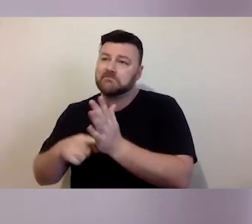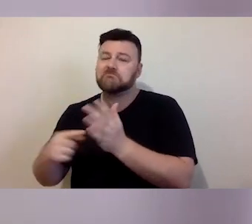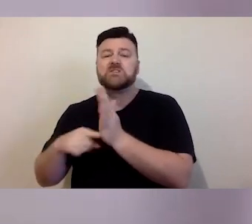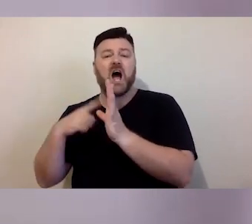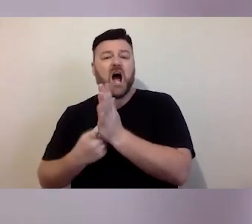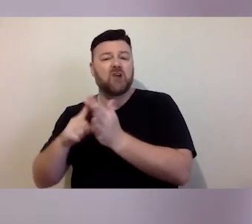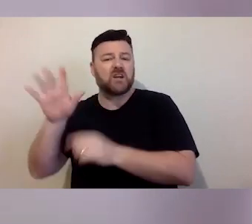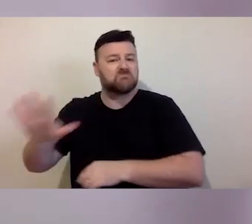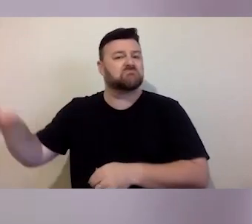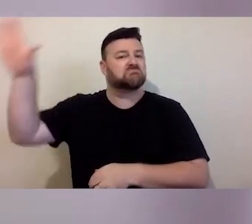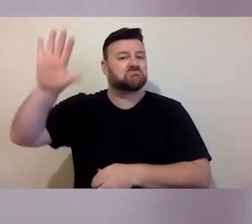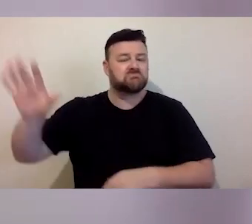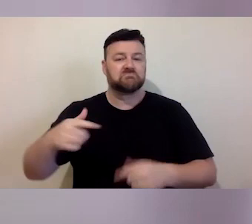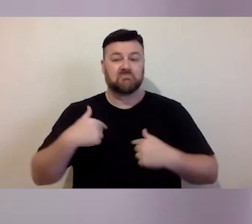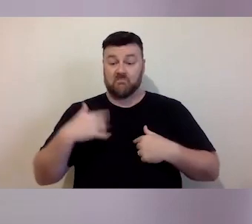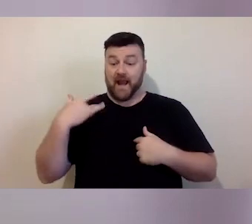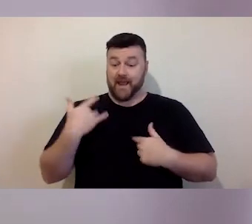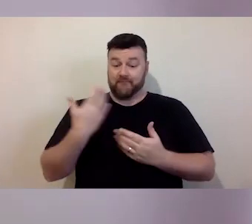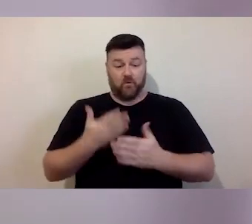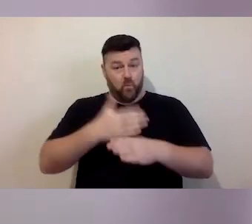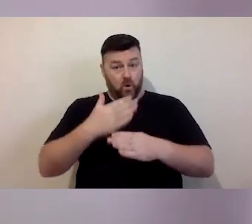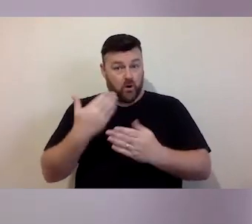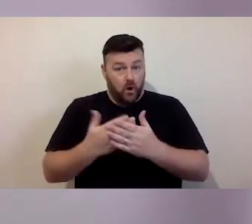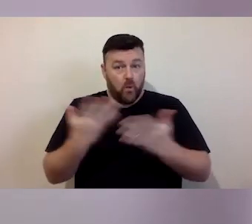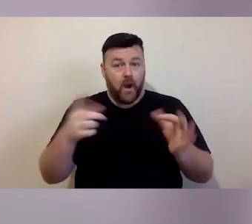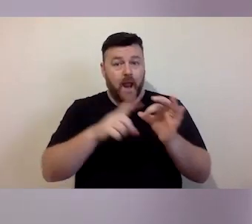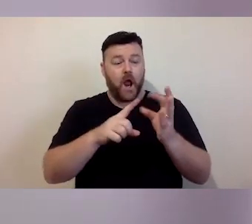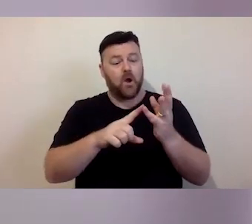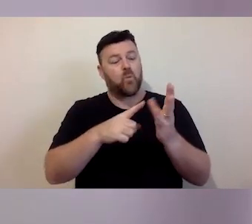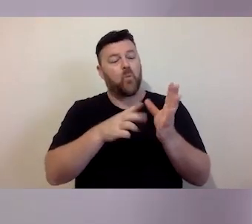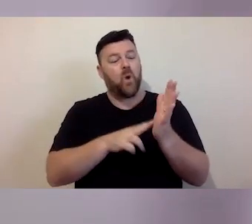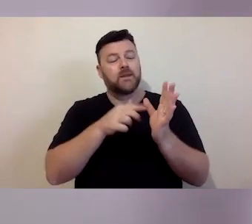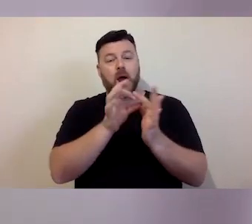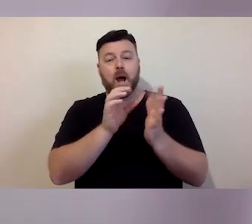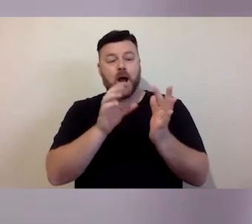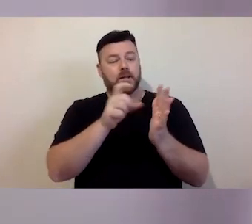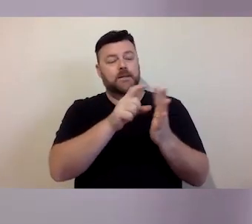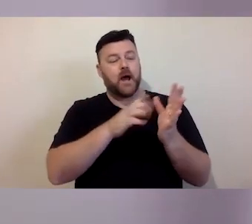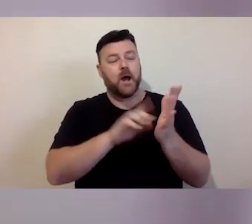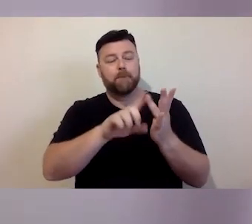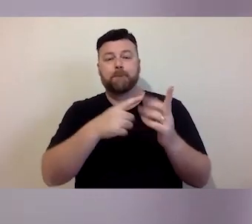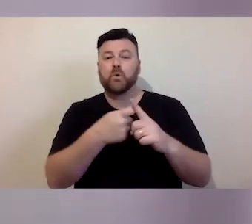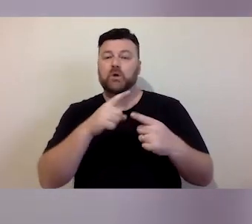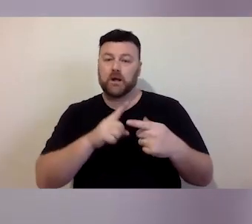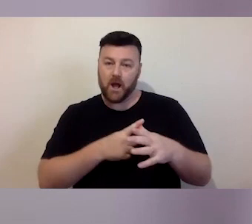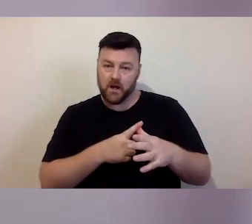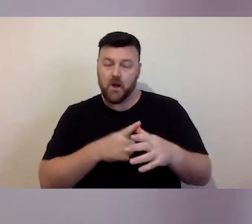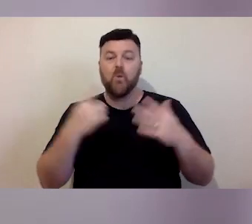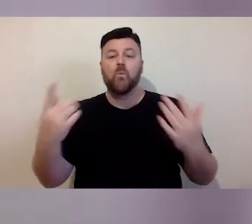I work on the Quandamooka coast, where Quandamooka